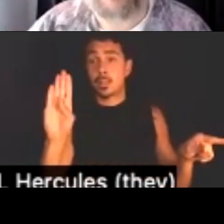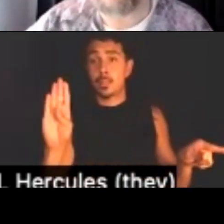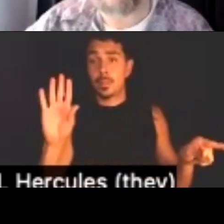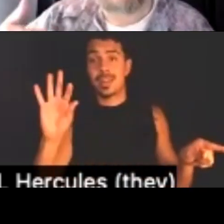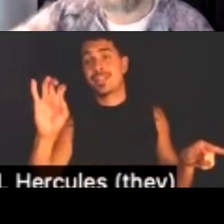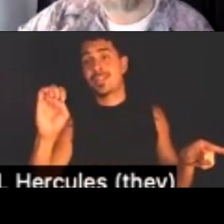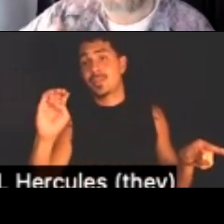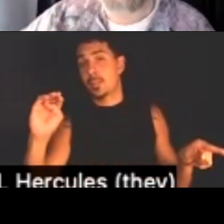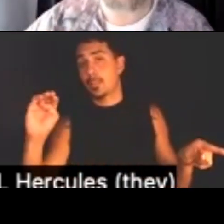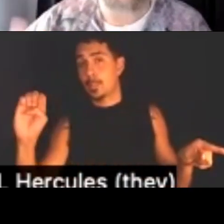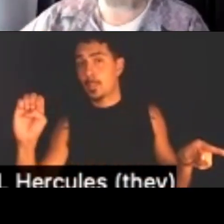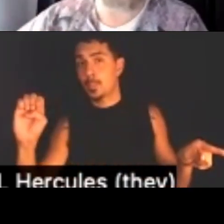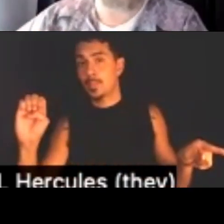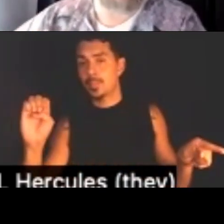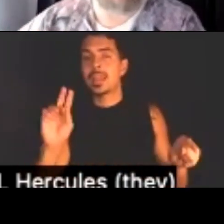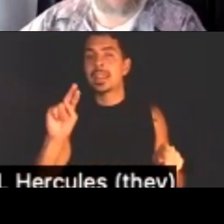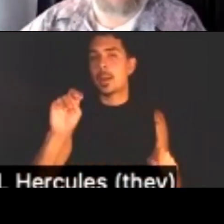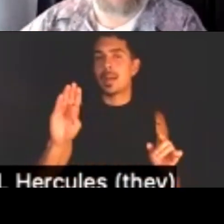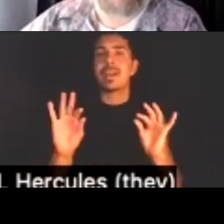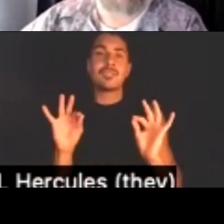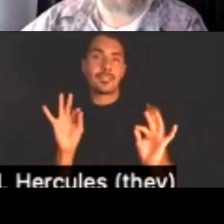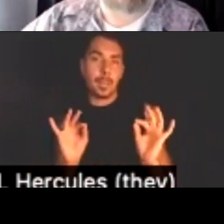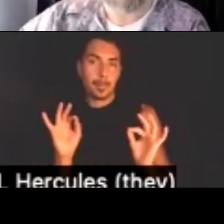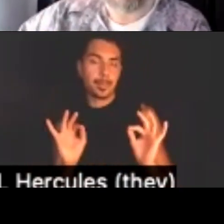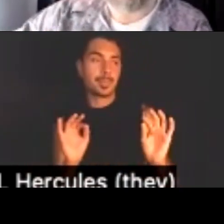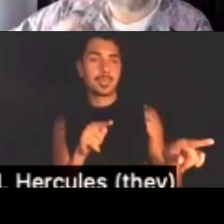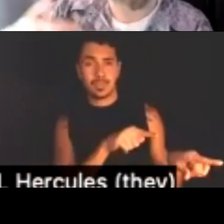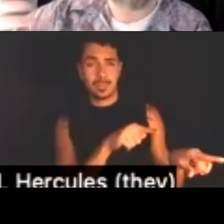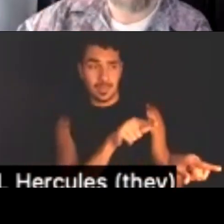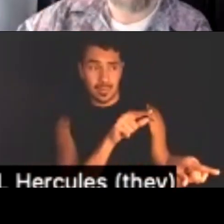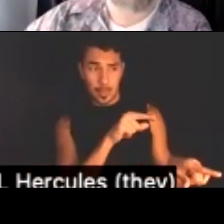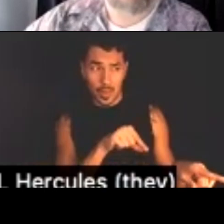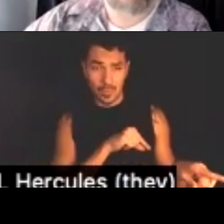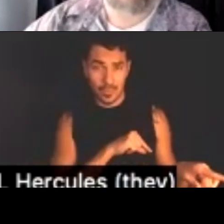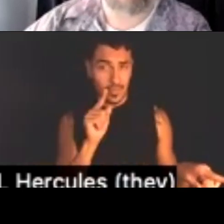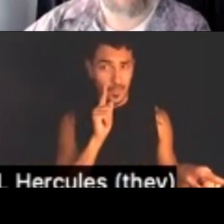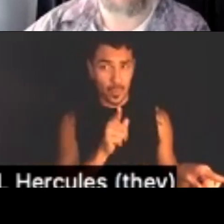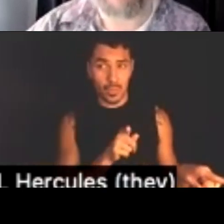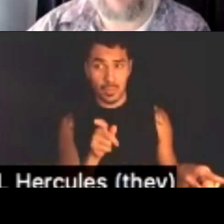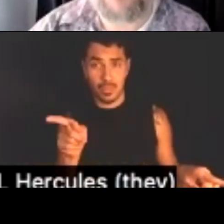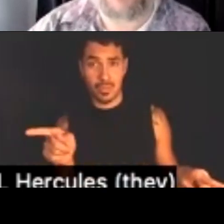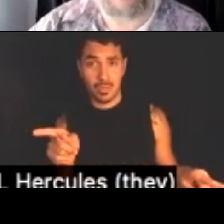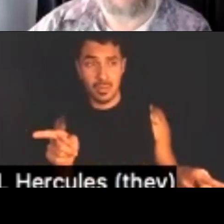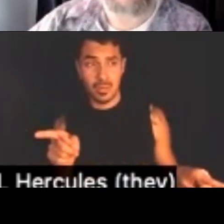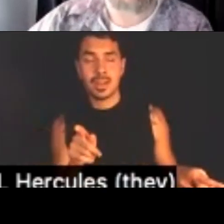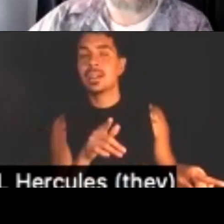because that therapist might not think that they would qualify, rather than giving that client the option